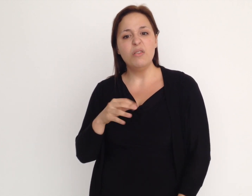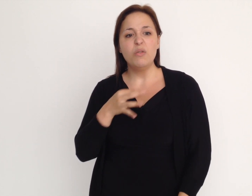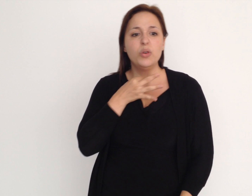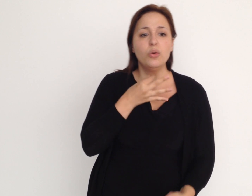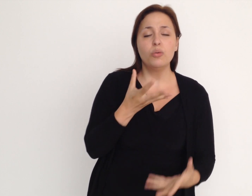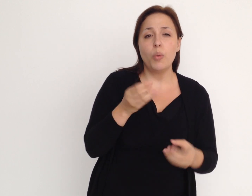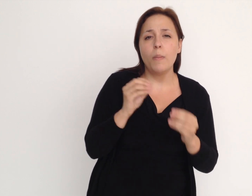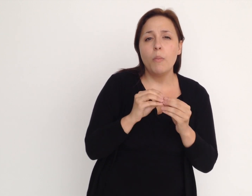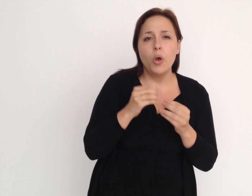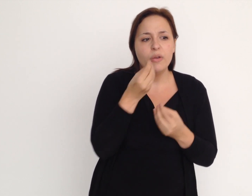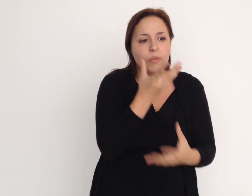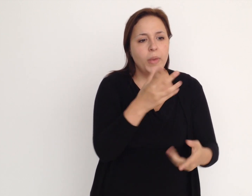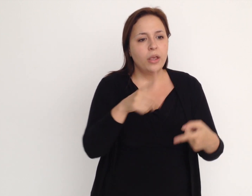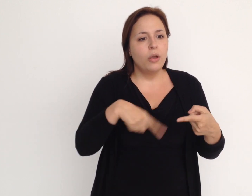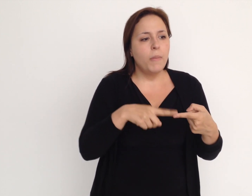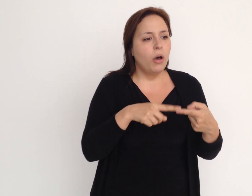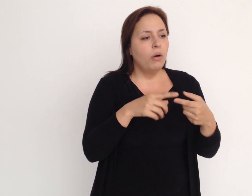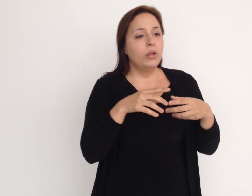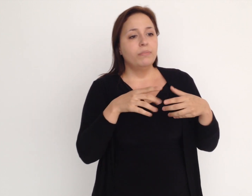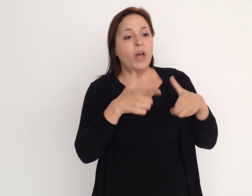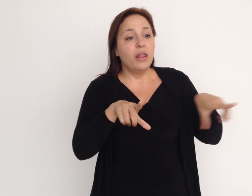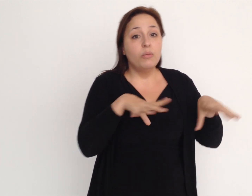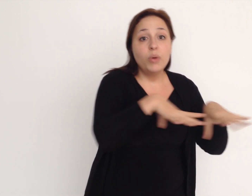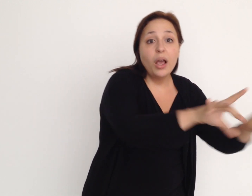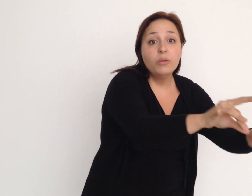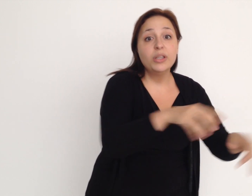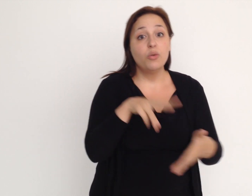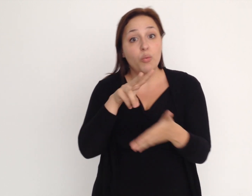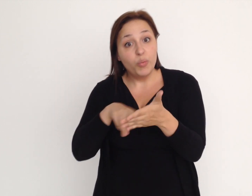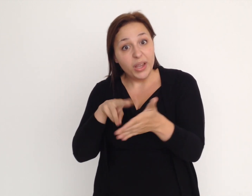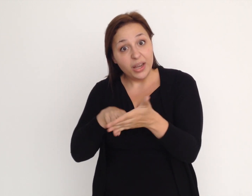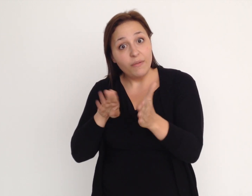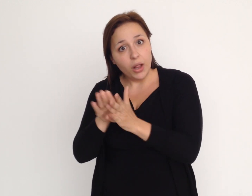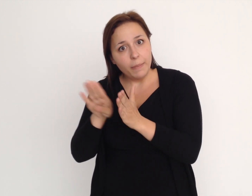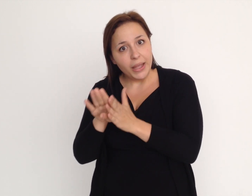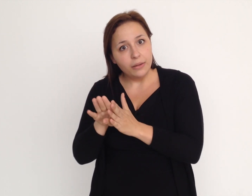If you want more information about sign language acquisition or reading development,